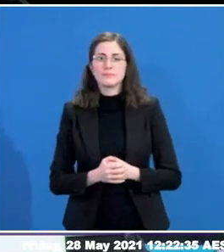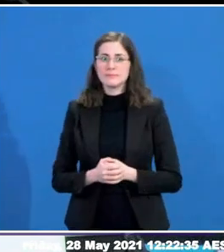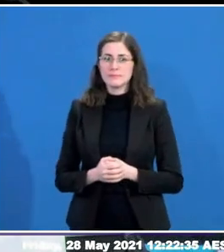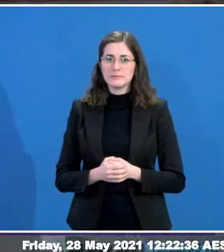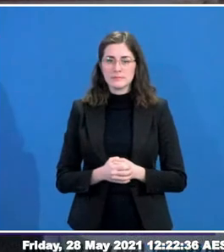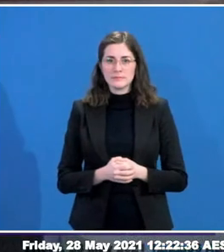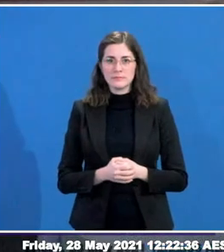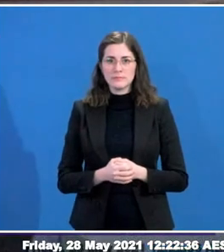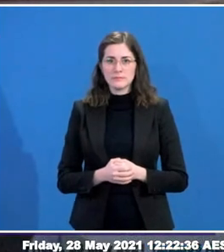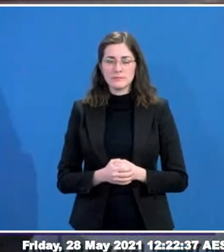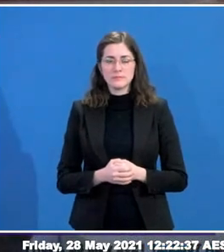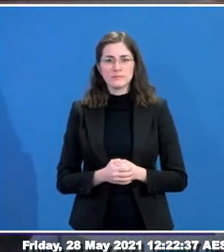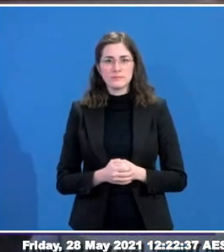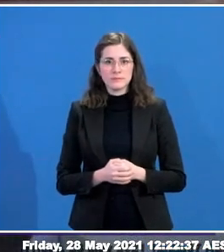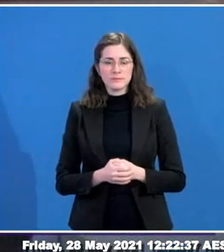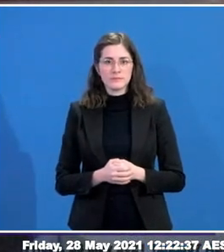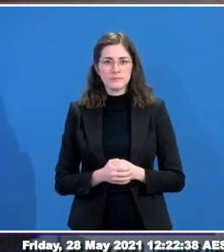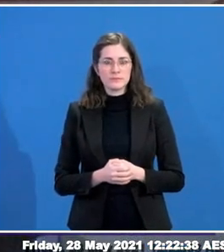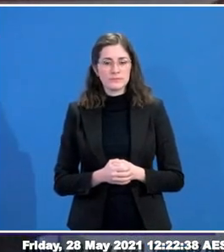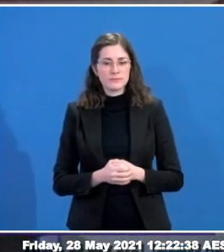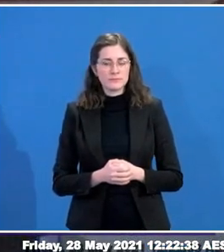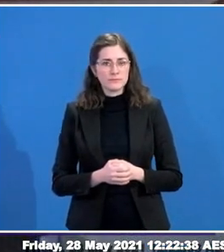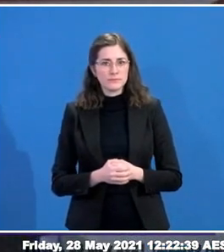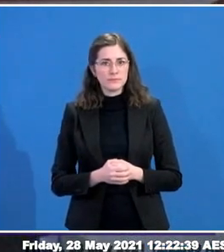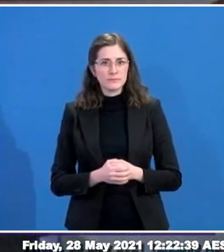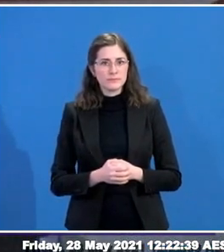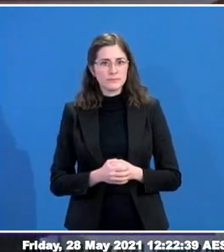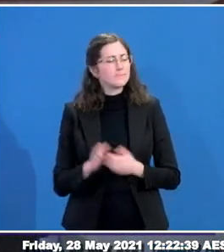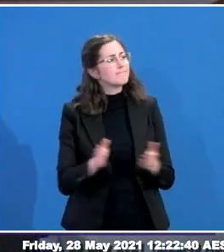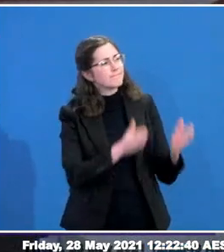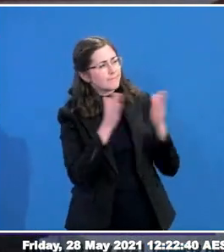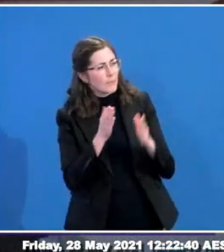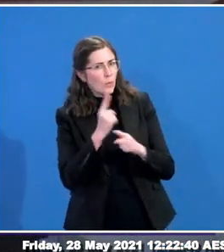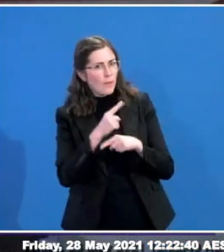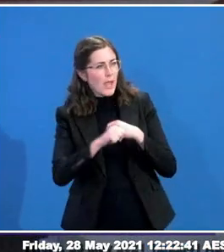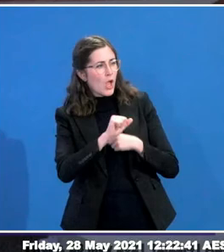You were taken at some length to corporate risk policies; do you recall that? Yes.